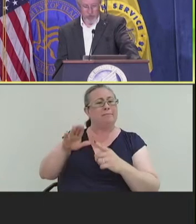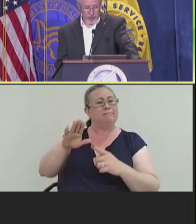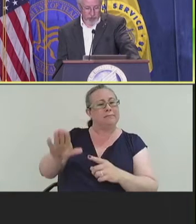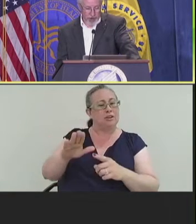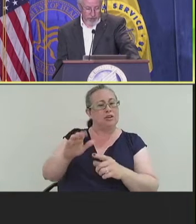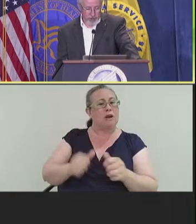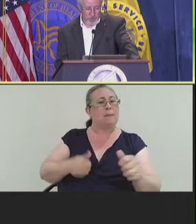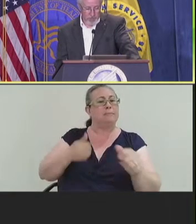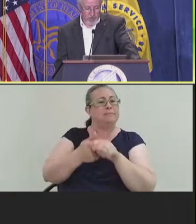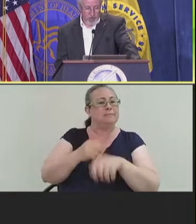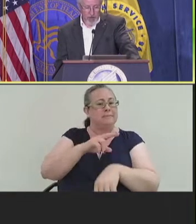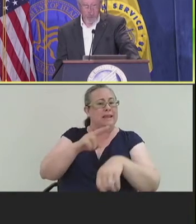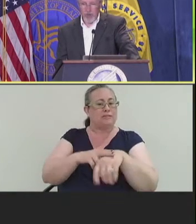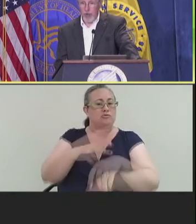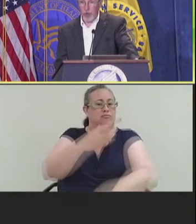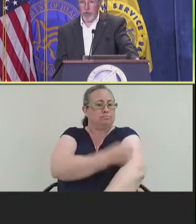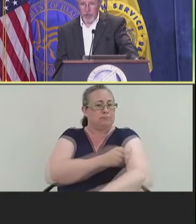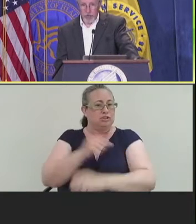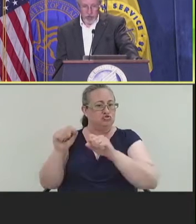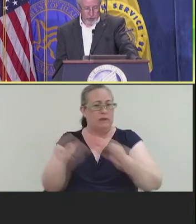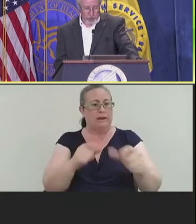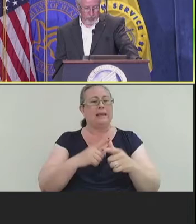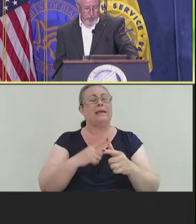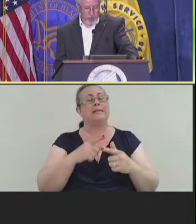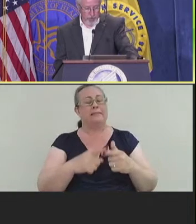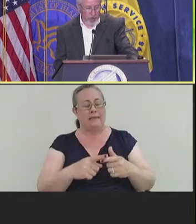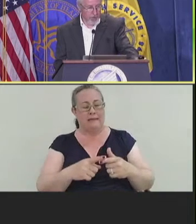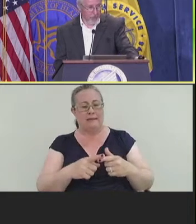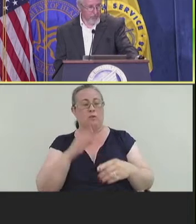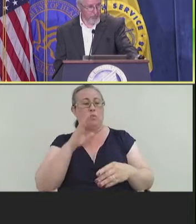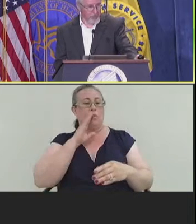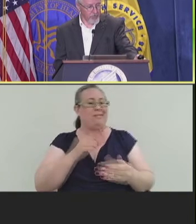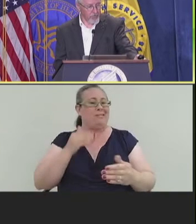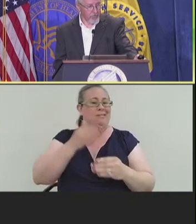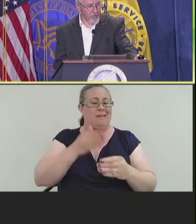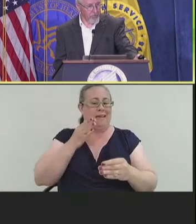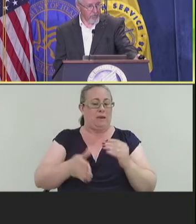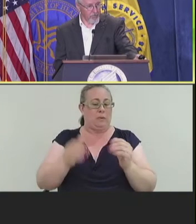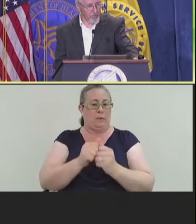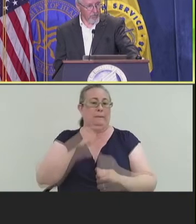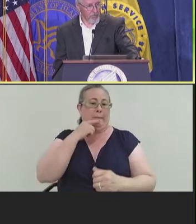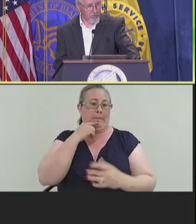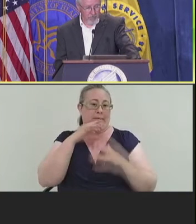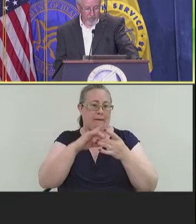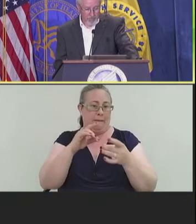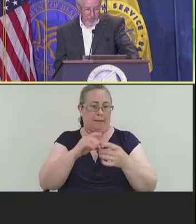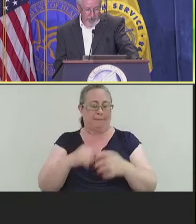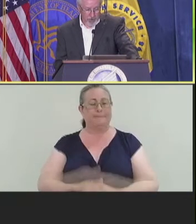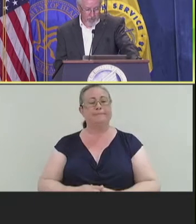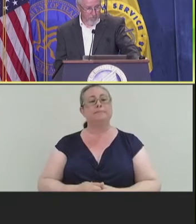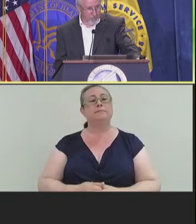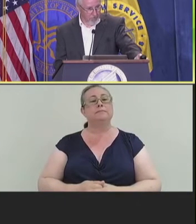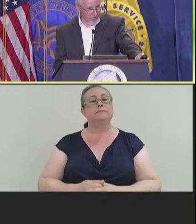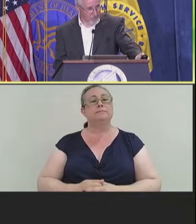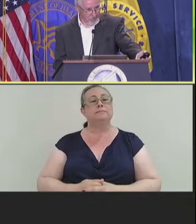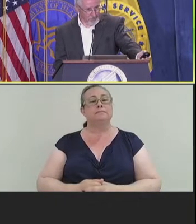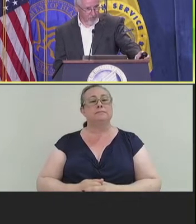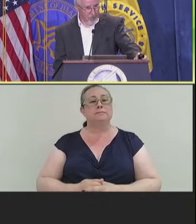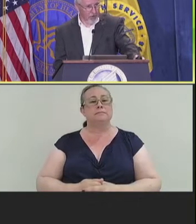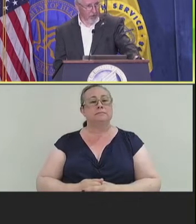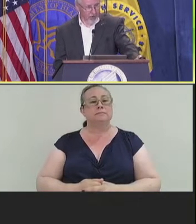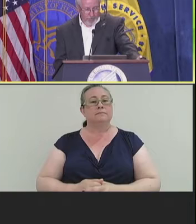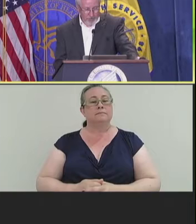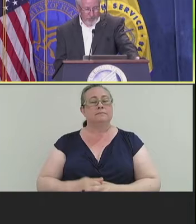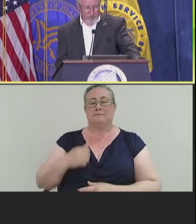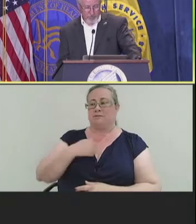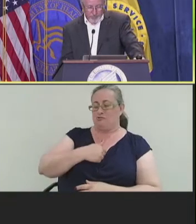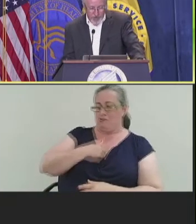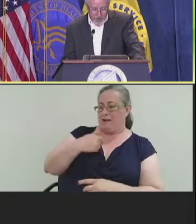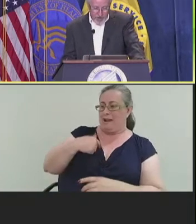strategy. And the day will again conclude with public comments. Sorry, I got ahead of myself.